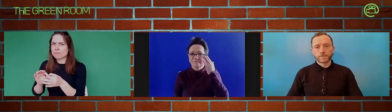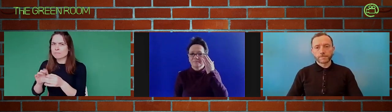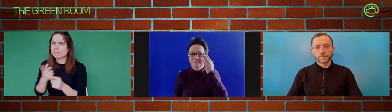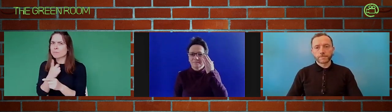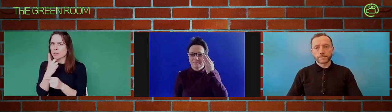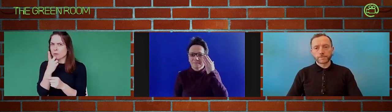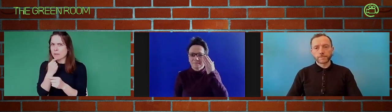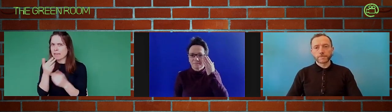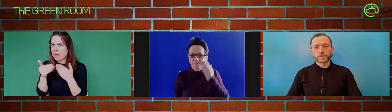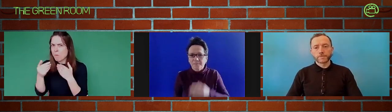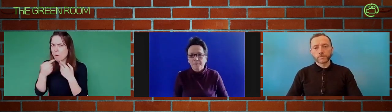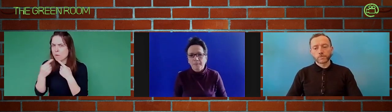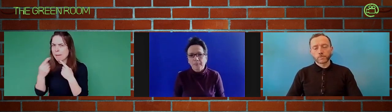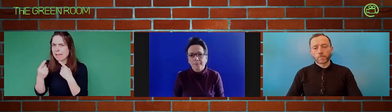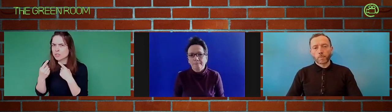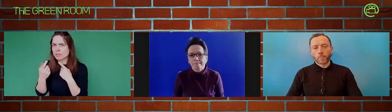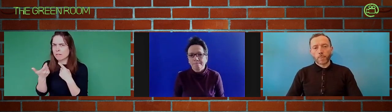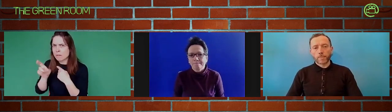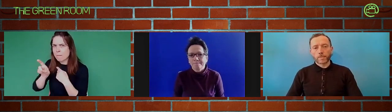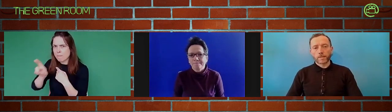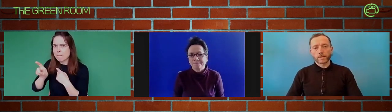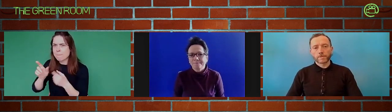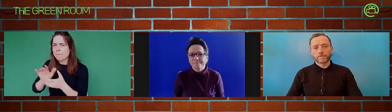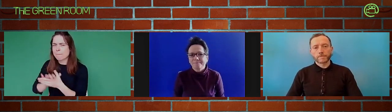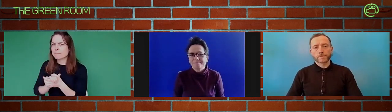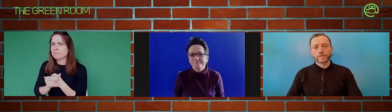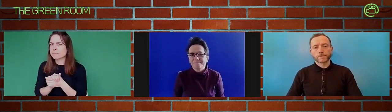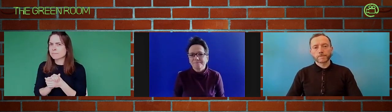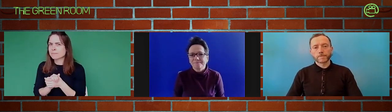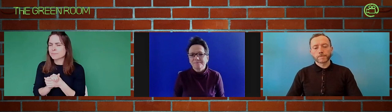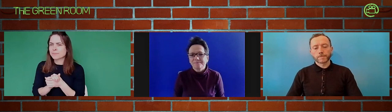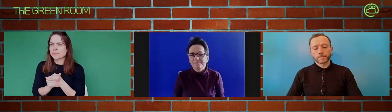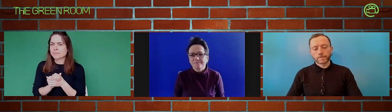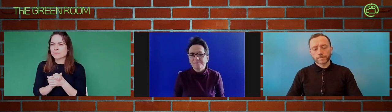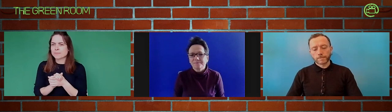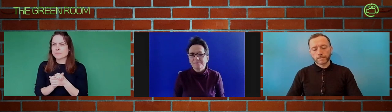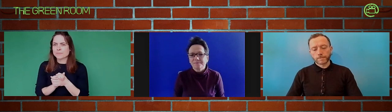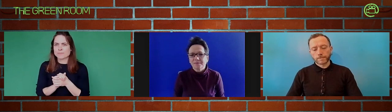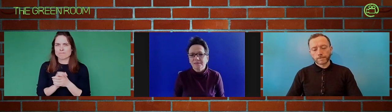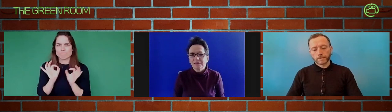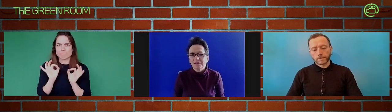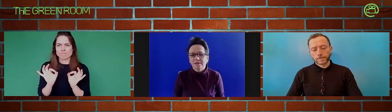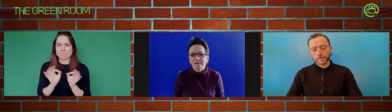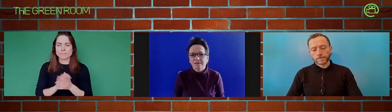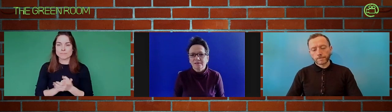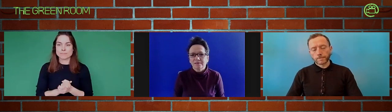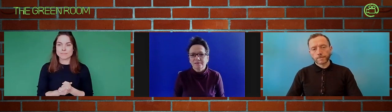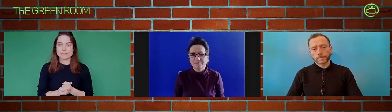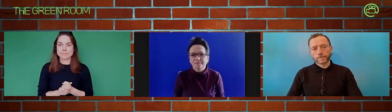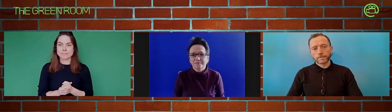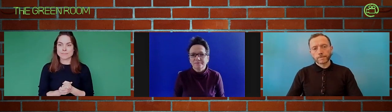this the episode of this. I'm sure. So I have some last, quick fire